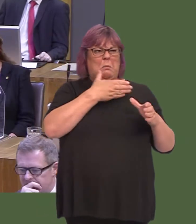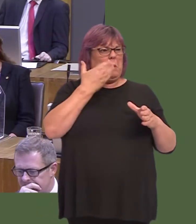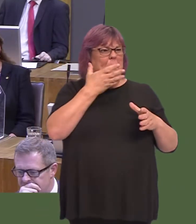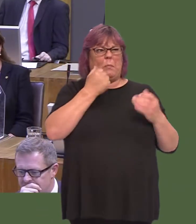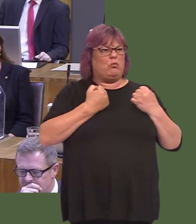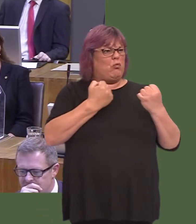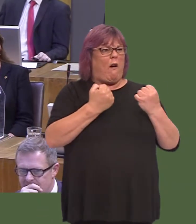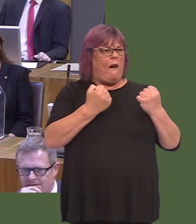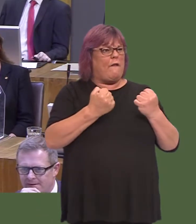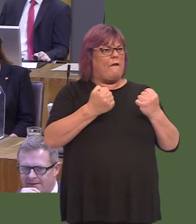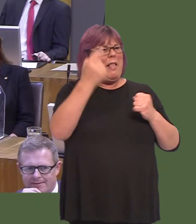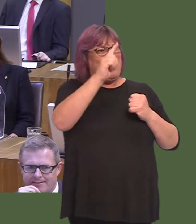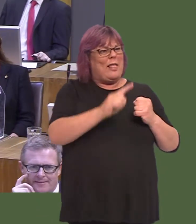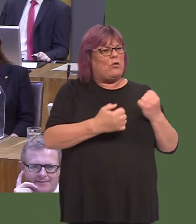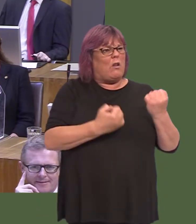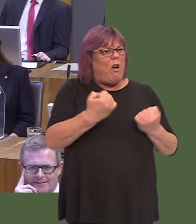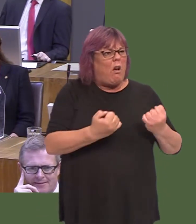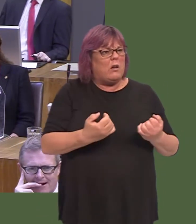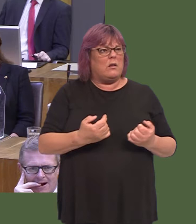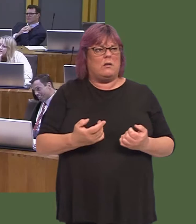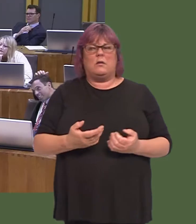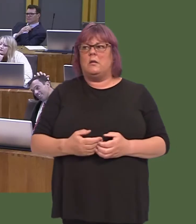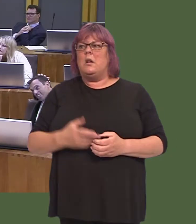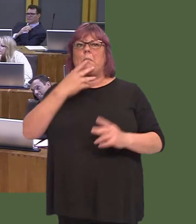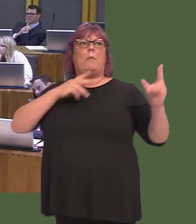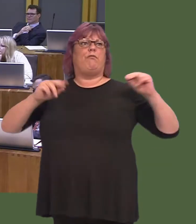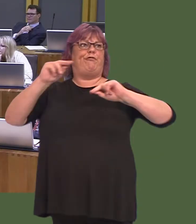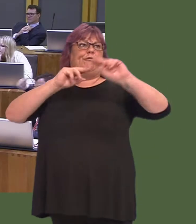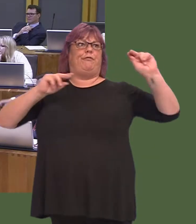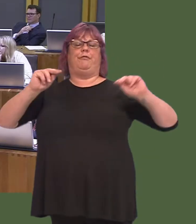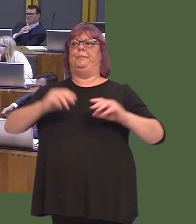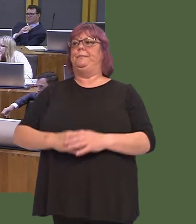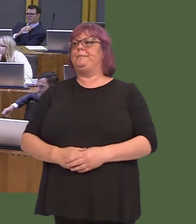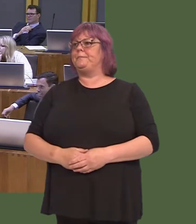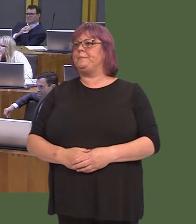[Interruption.] Yes, but I am not the one, am Ió? [Interruption.]